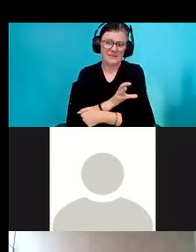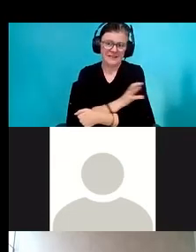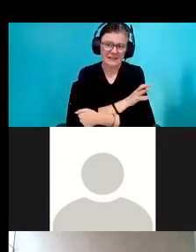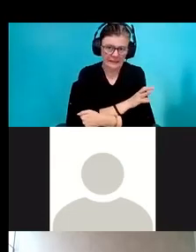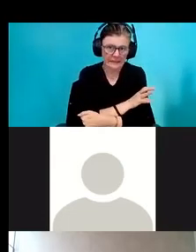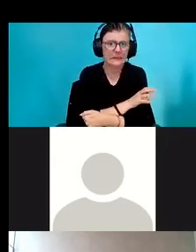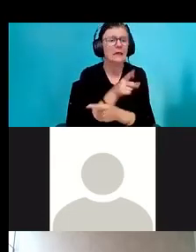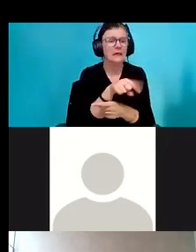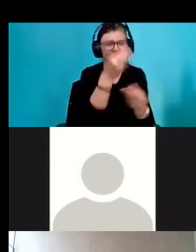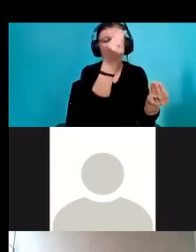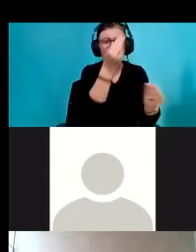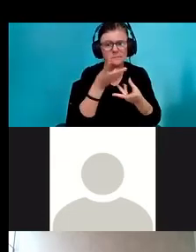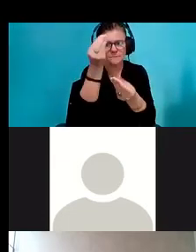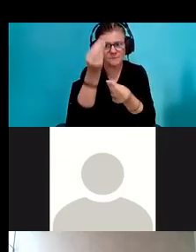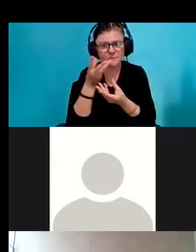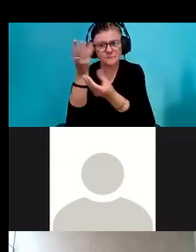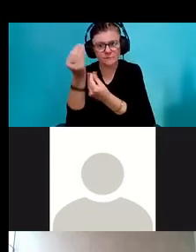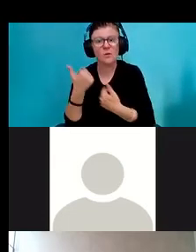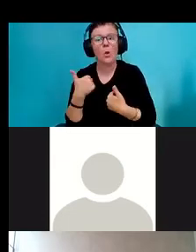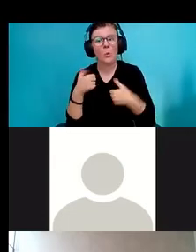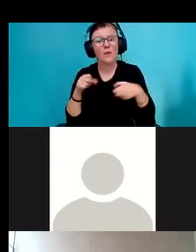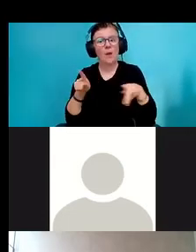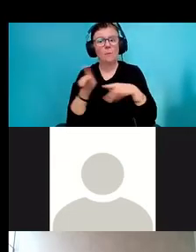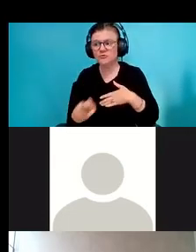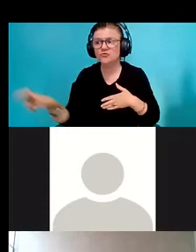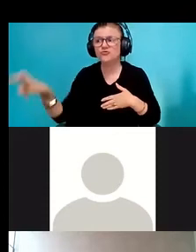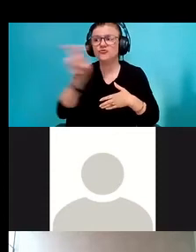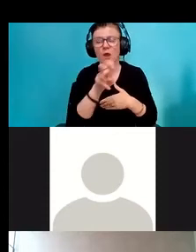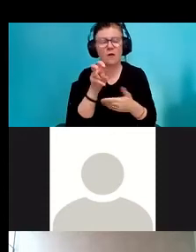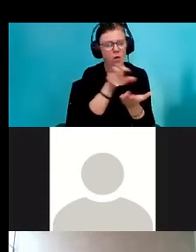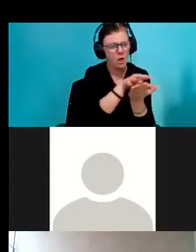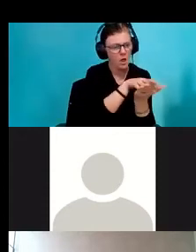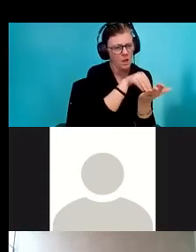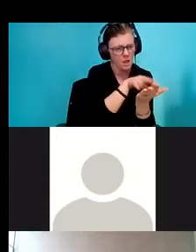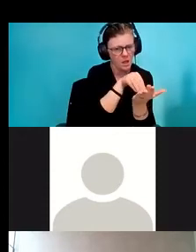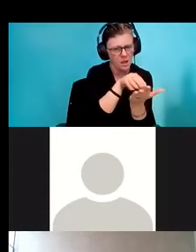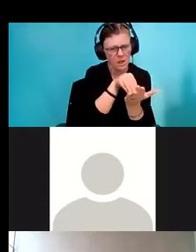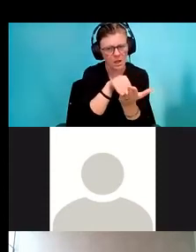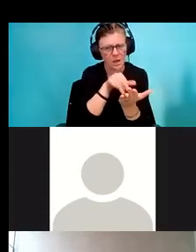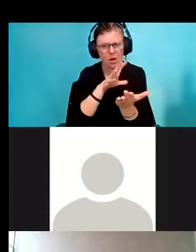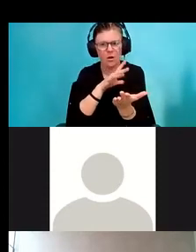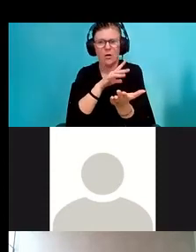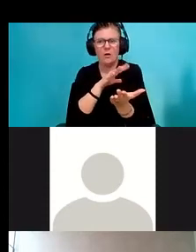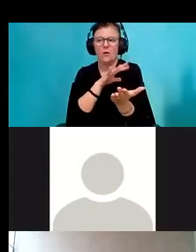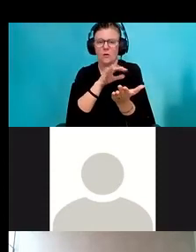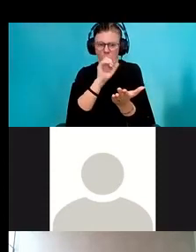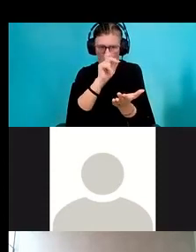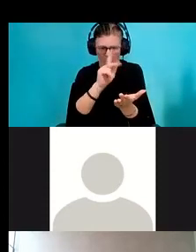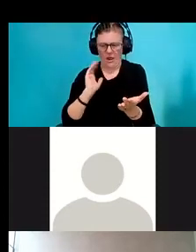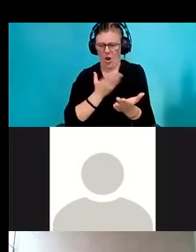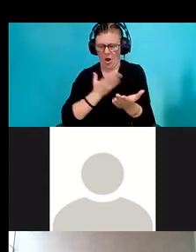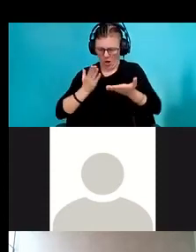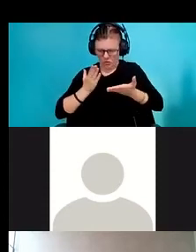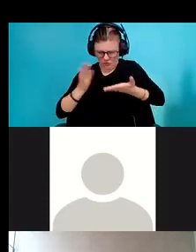These learned nuances are what makes up the backbone of our ability to tailor our services to meet